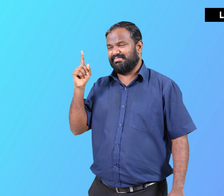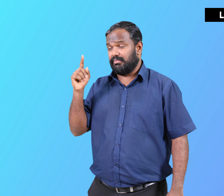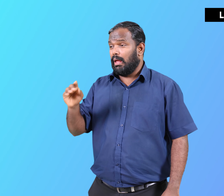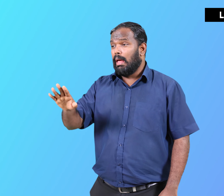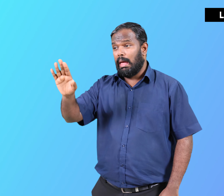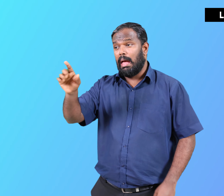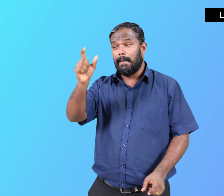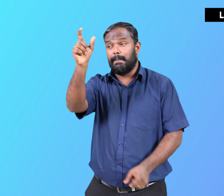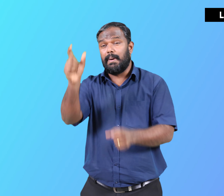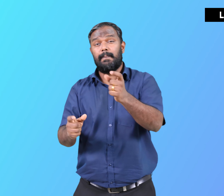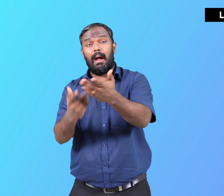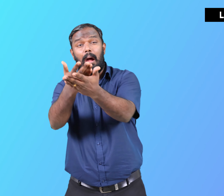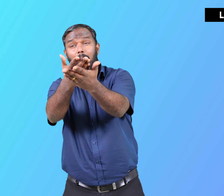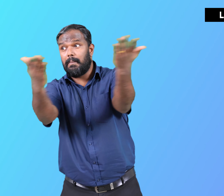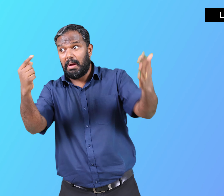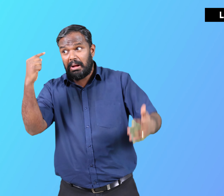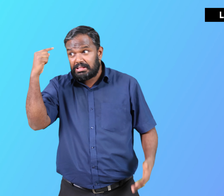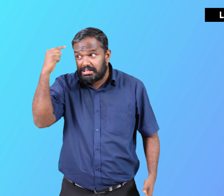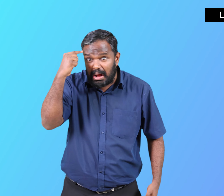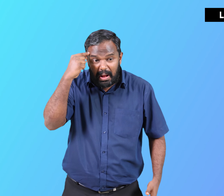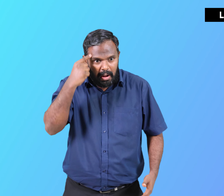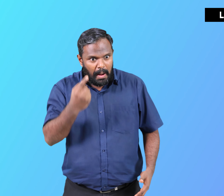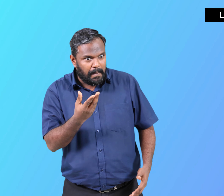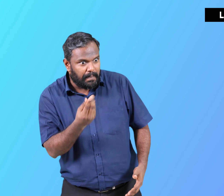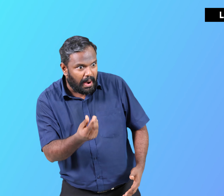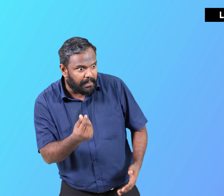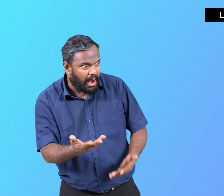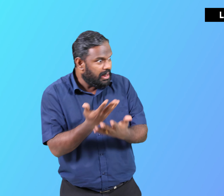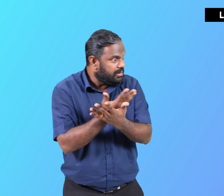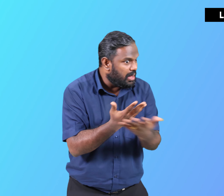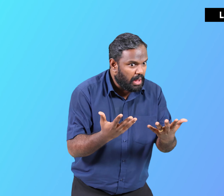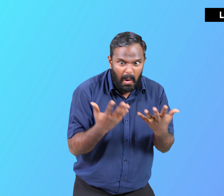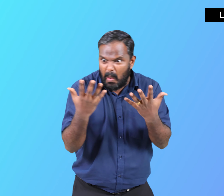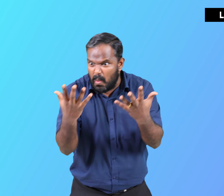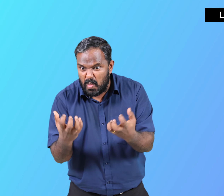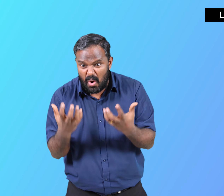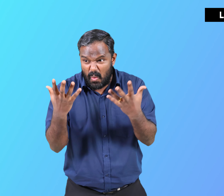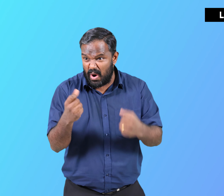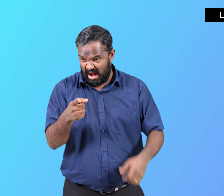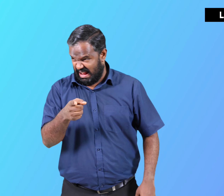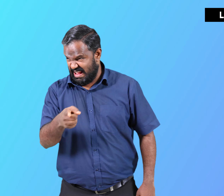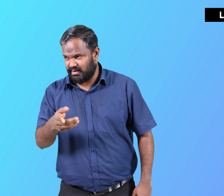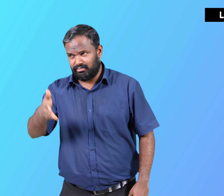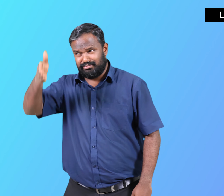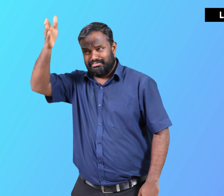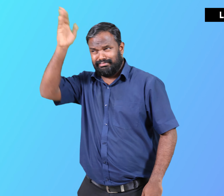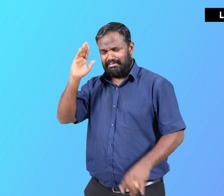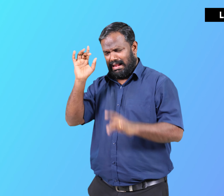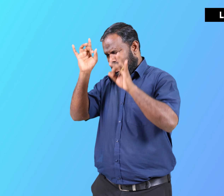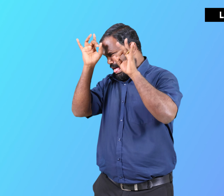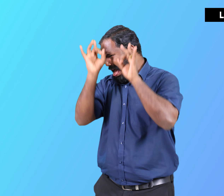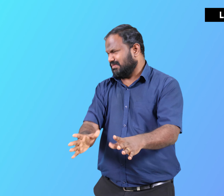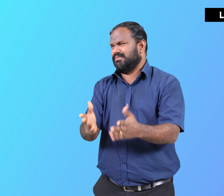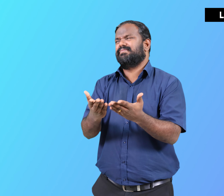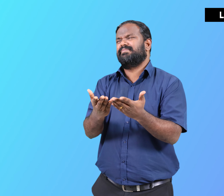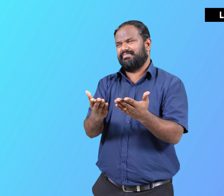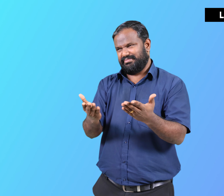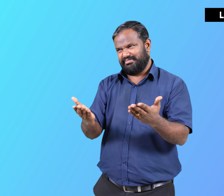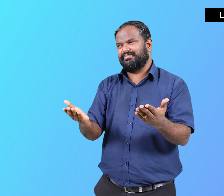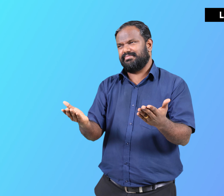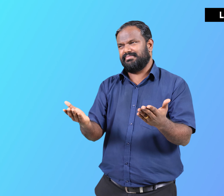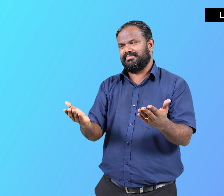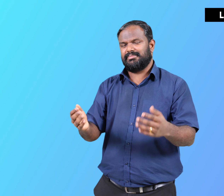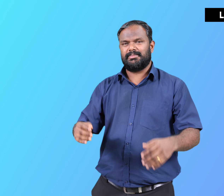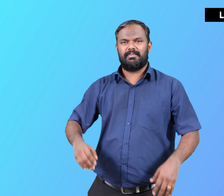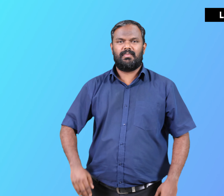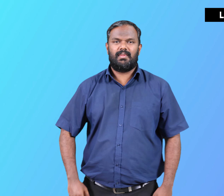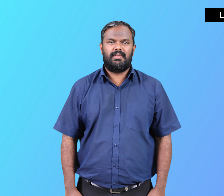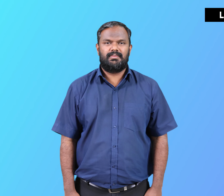The things people think are important are disgusting to God.